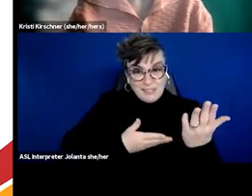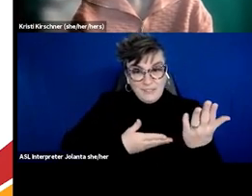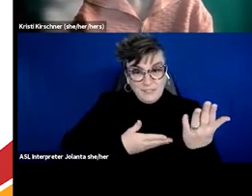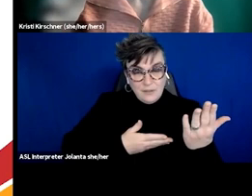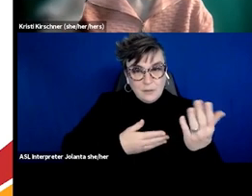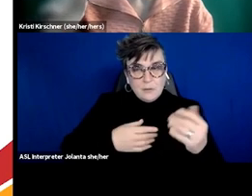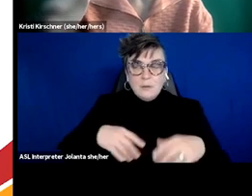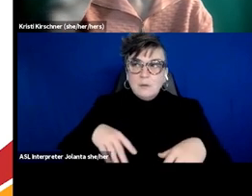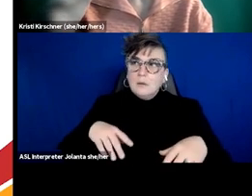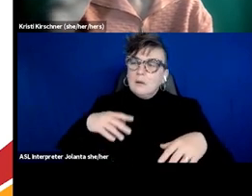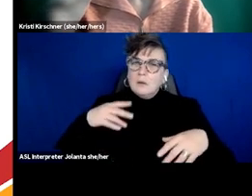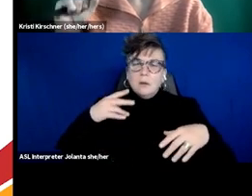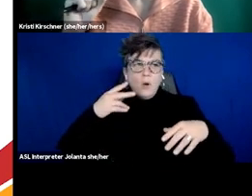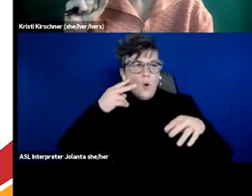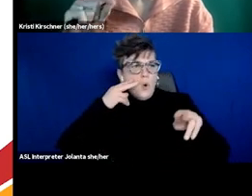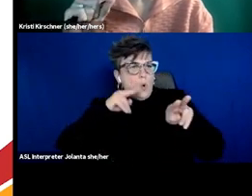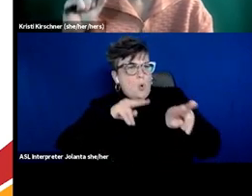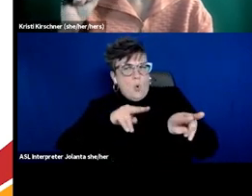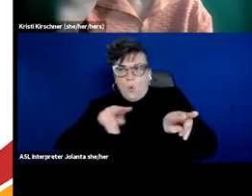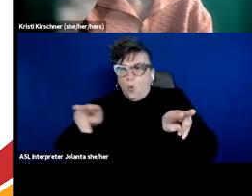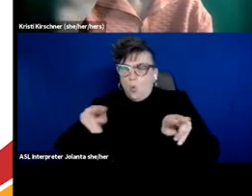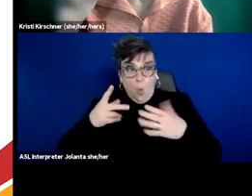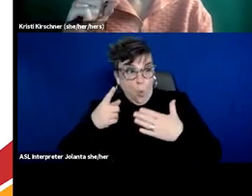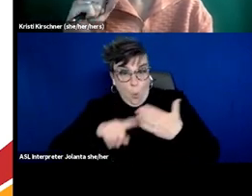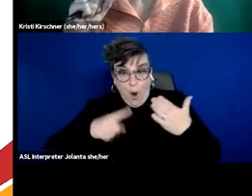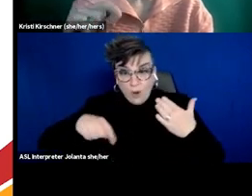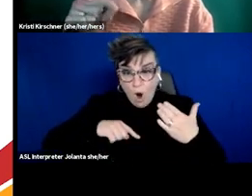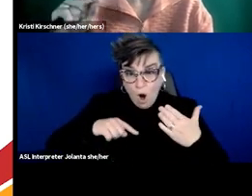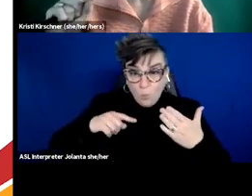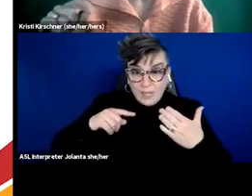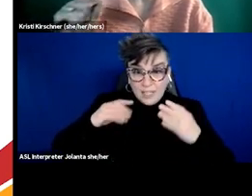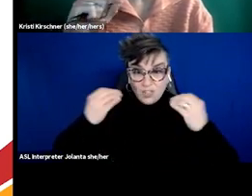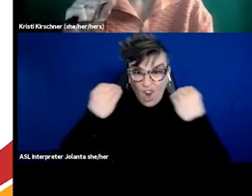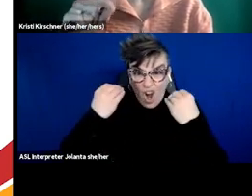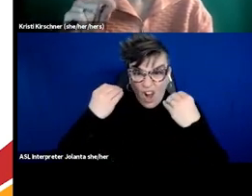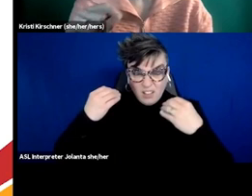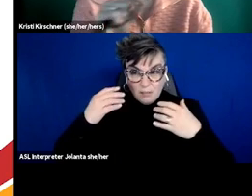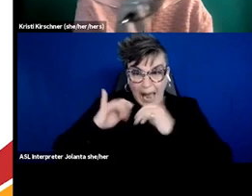are they taught, how are they taught it, what are the structural supports that they have